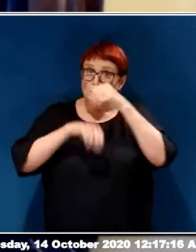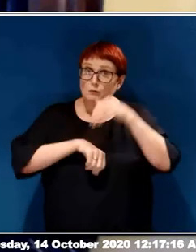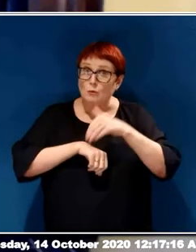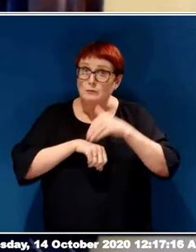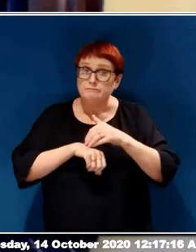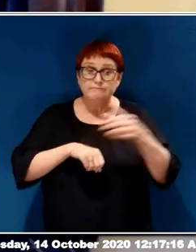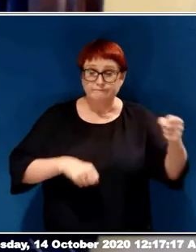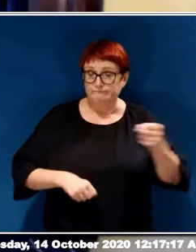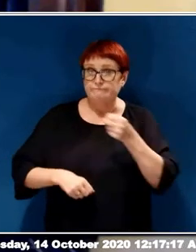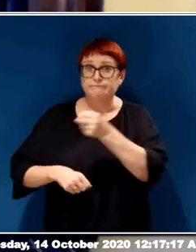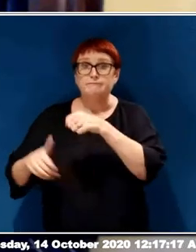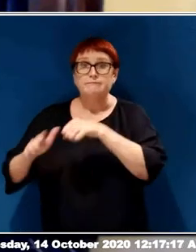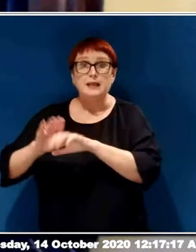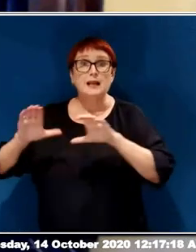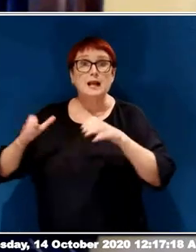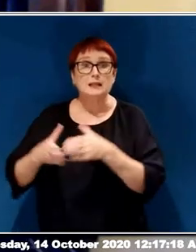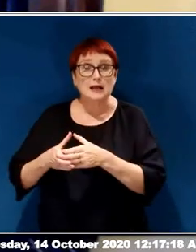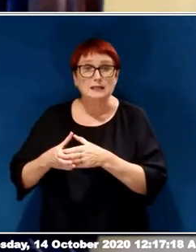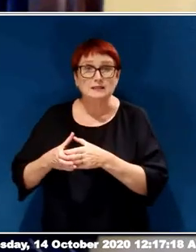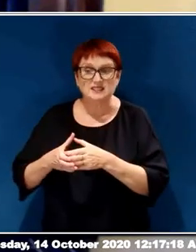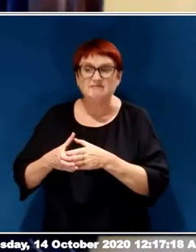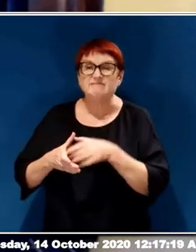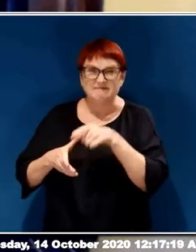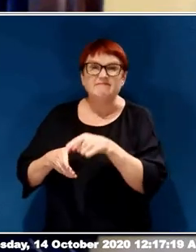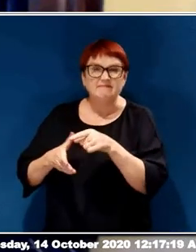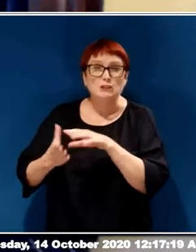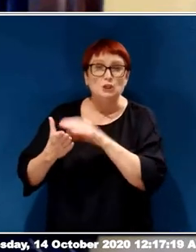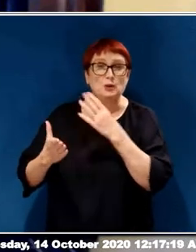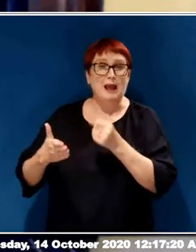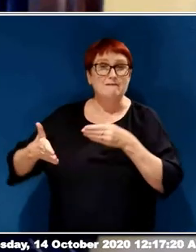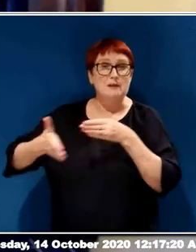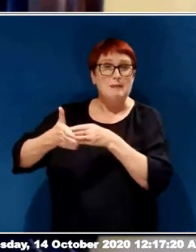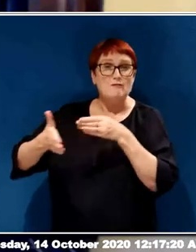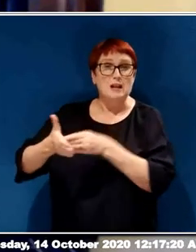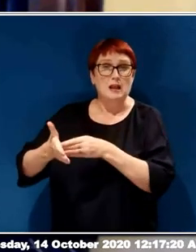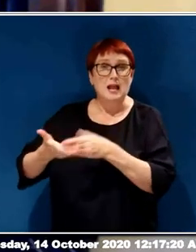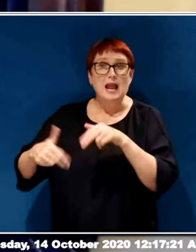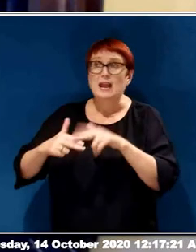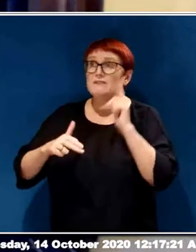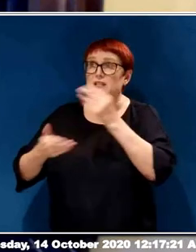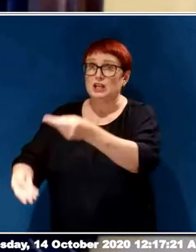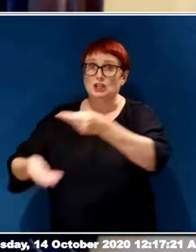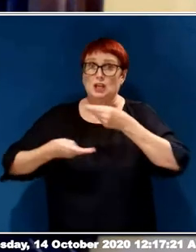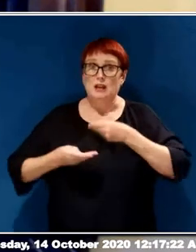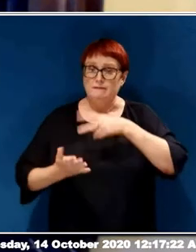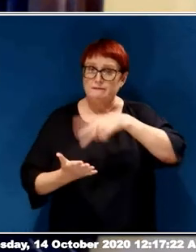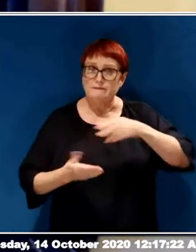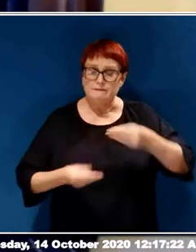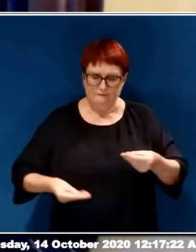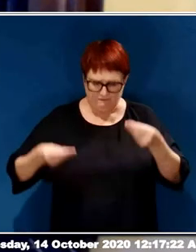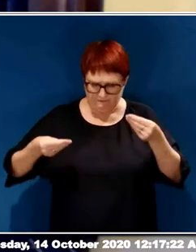they're handed printed materials that they can't read. Thank you.